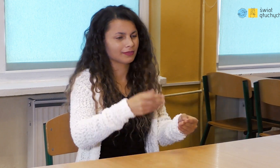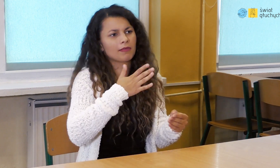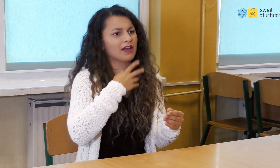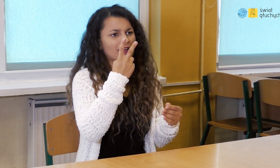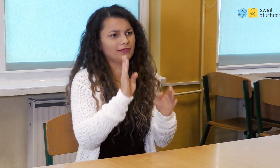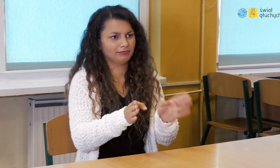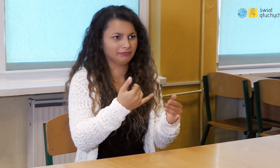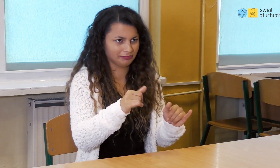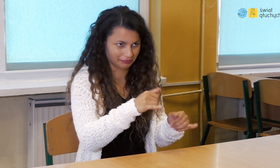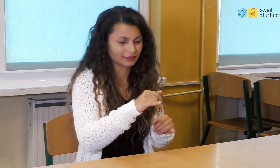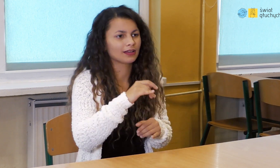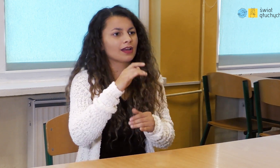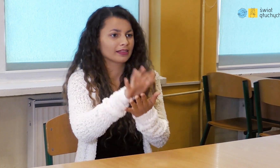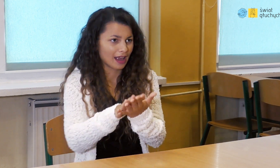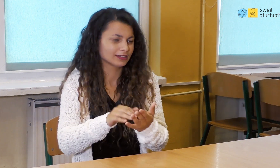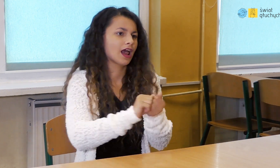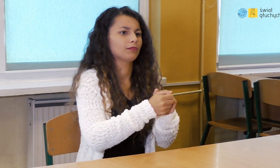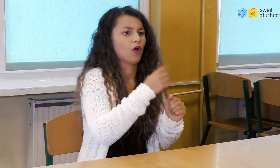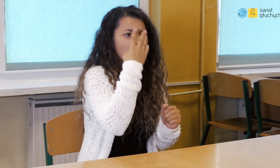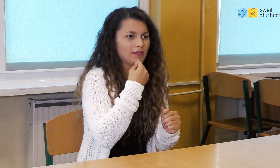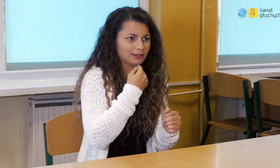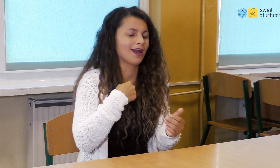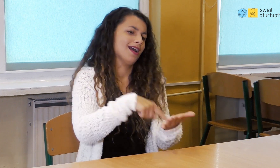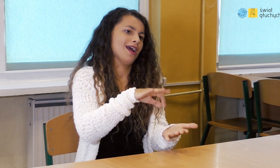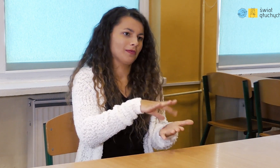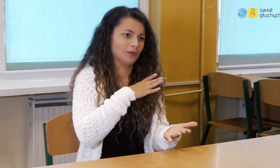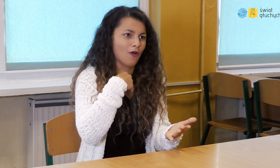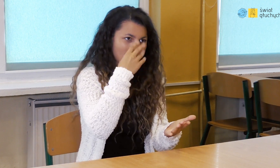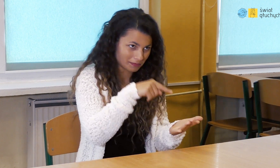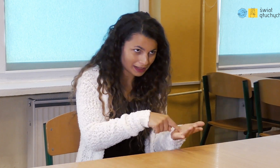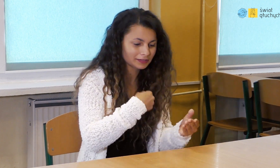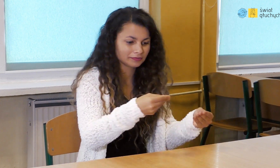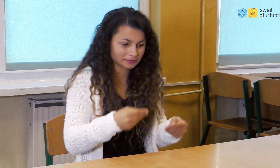There are two types of questions — based on a text or an illustration. I had an illustration.